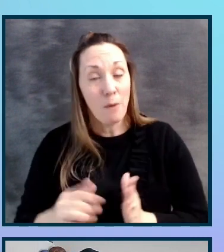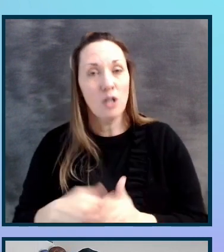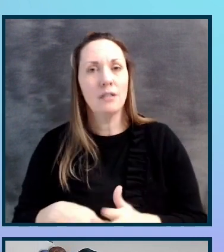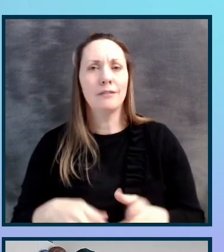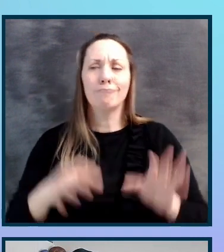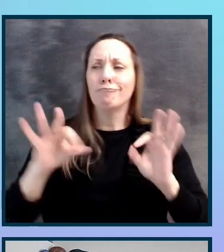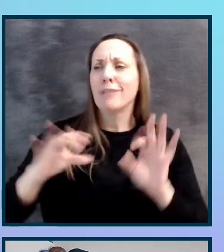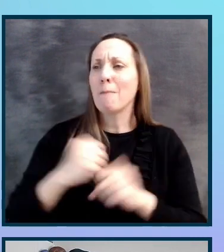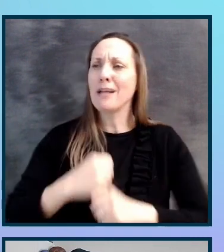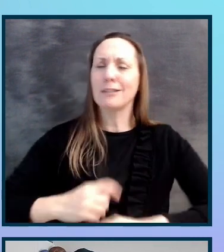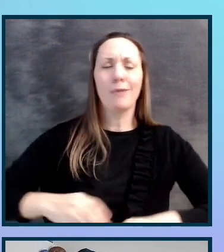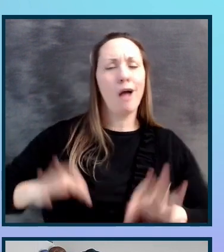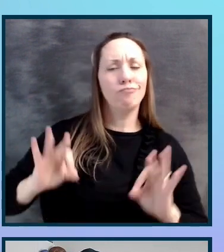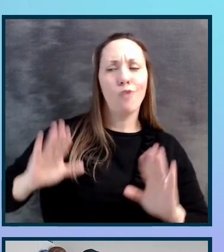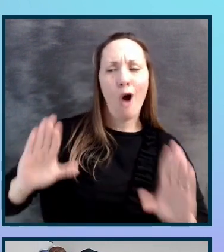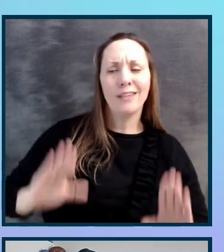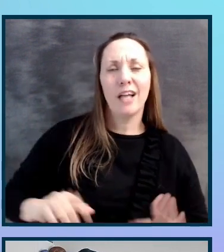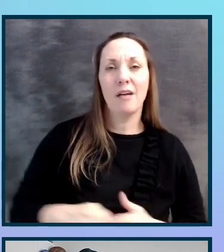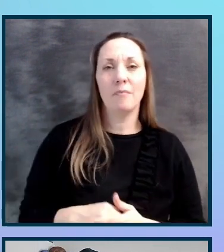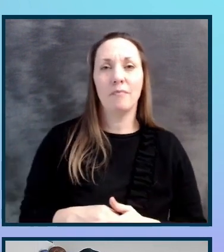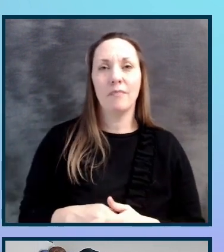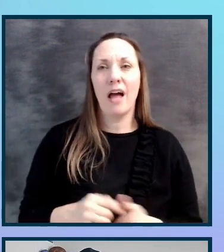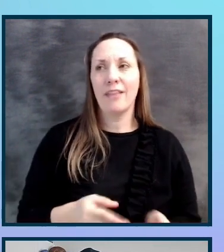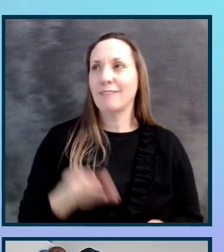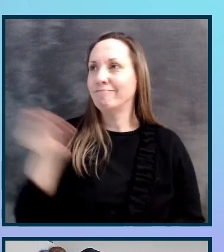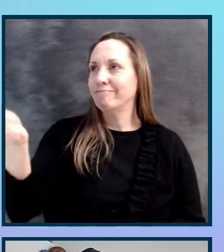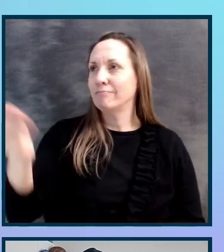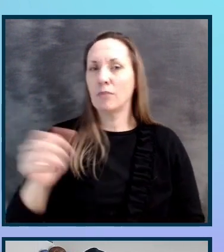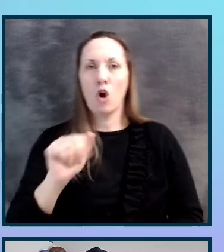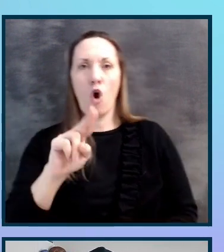well, they didn't audit afterwards. What are all these accessibility issues, right?